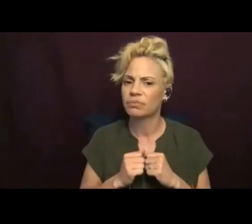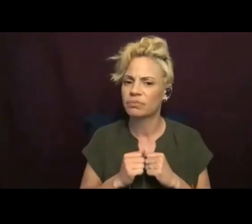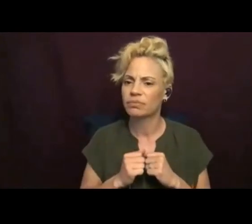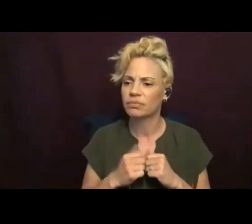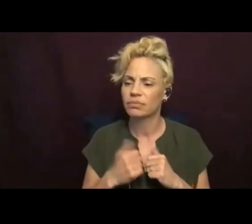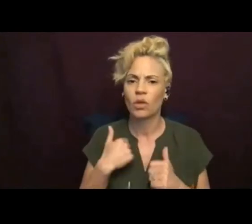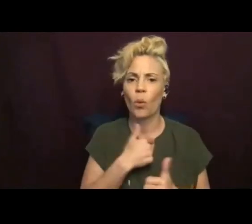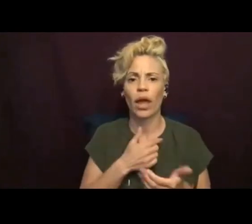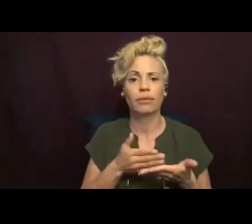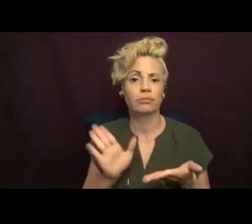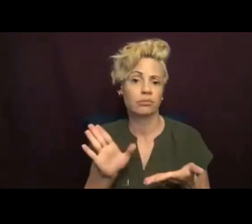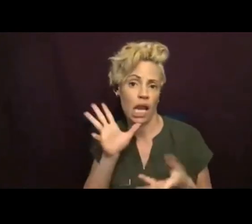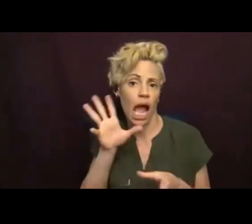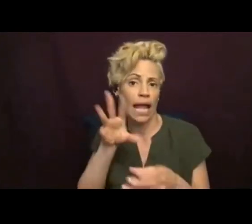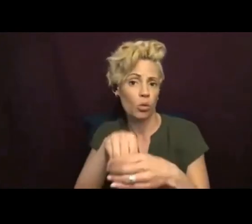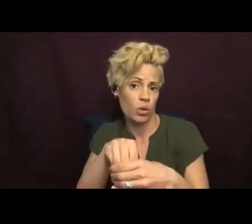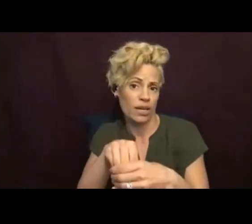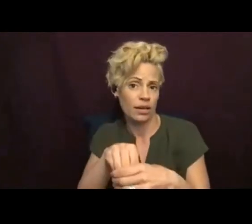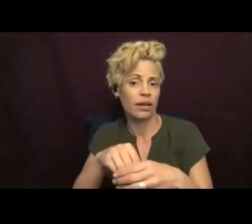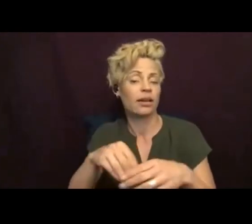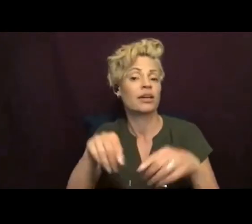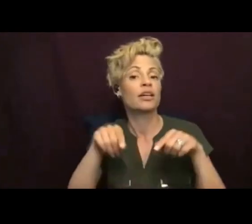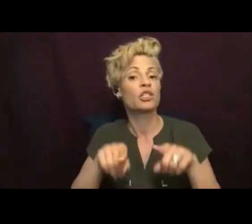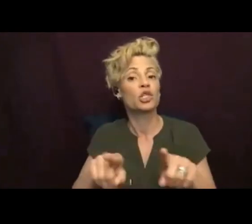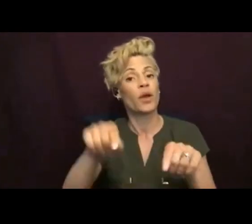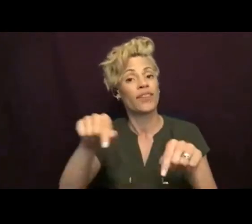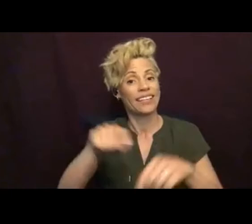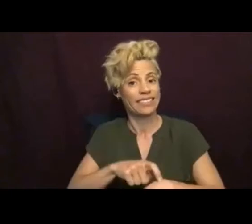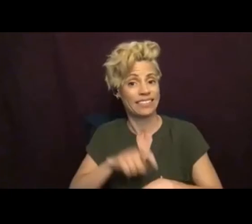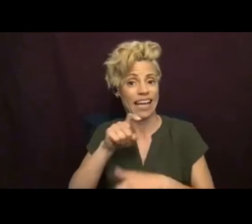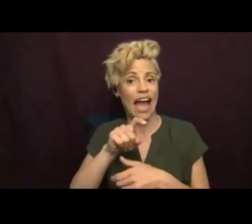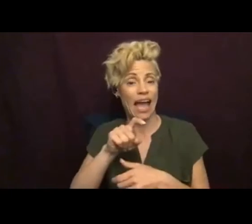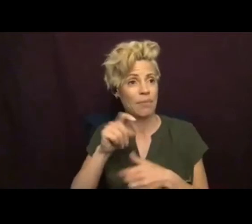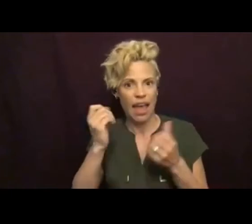in a time when everyone is under siege.